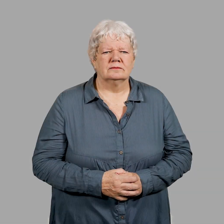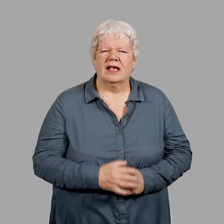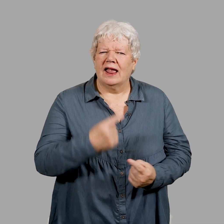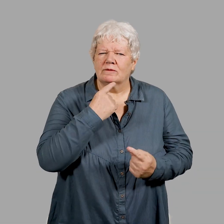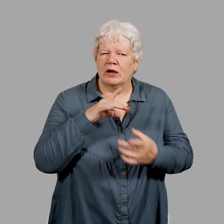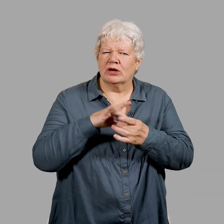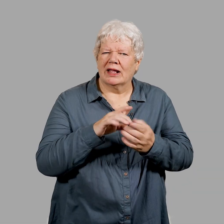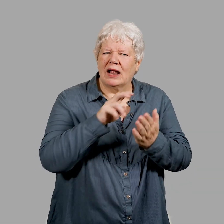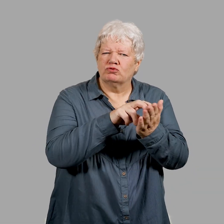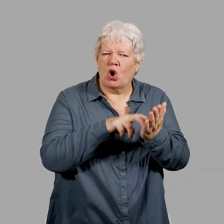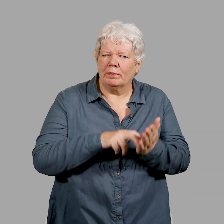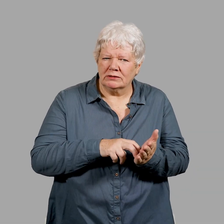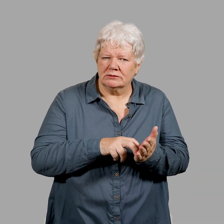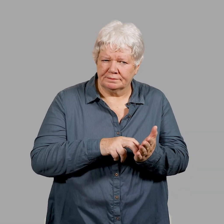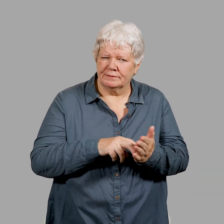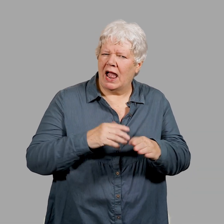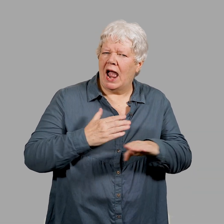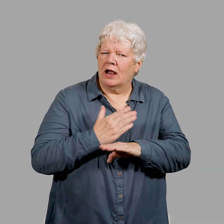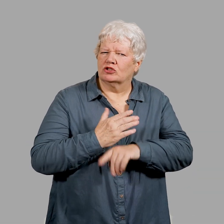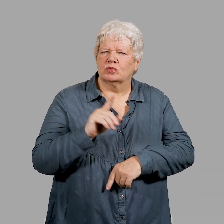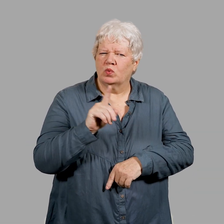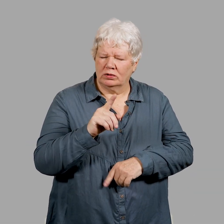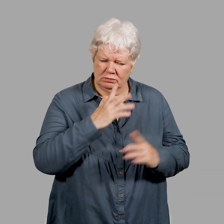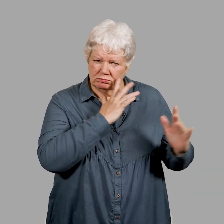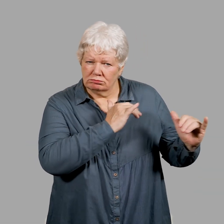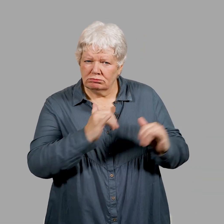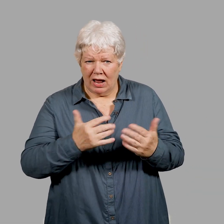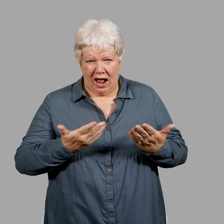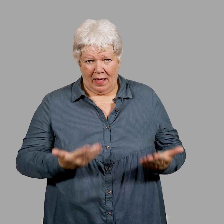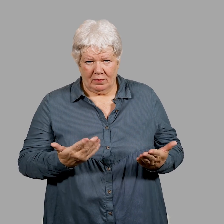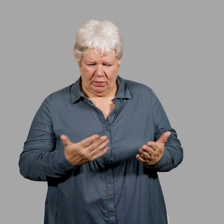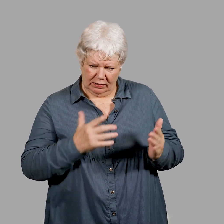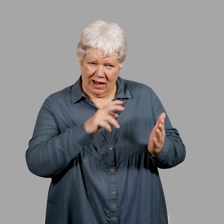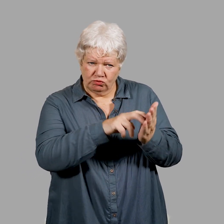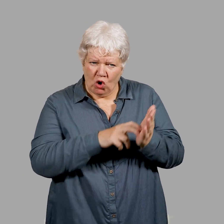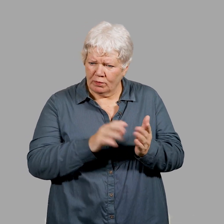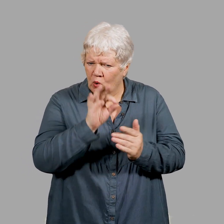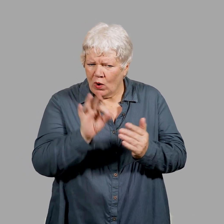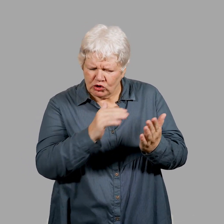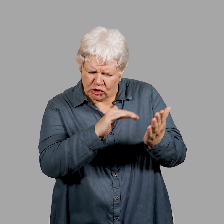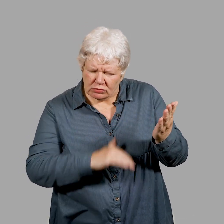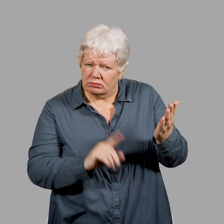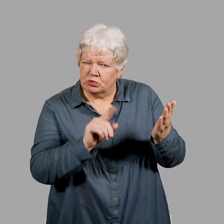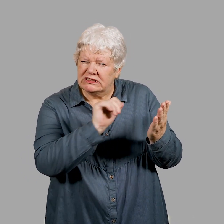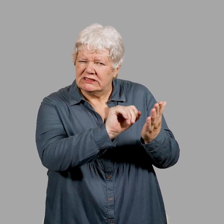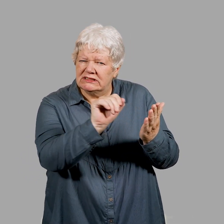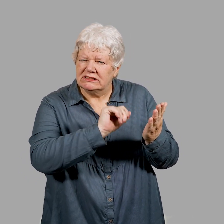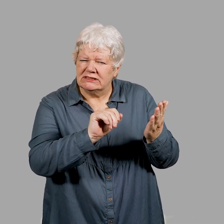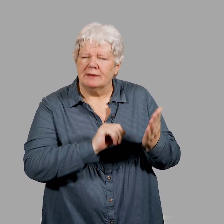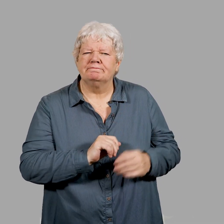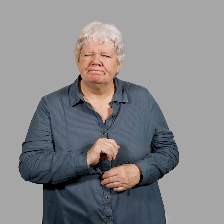Action: - Review existing enrolment questions.